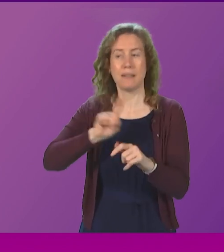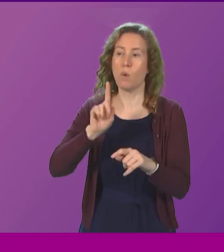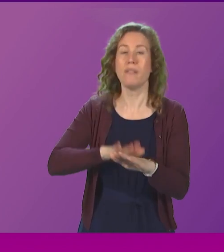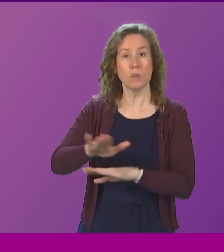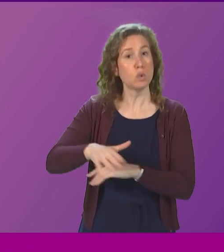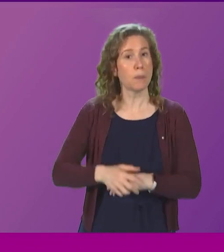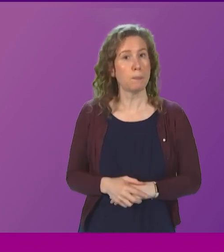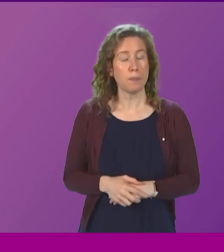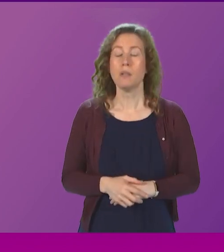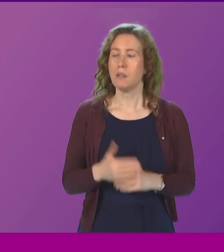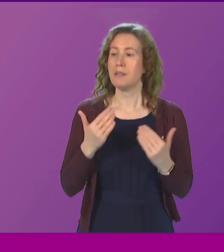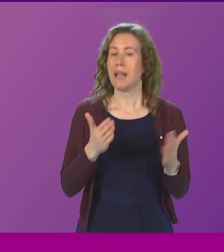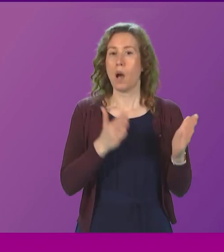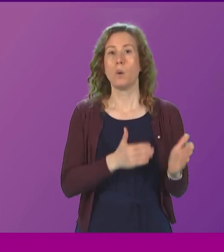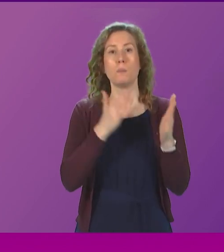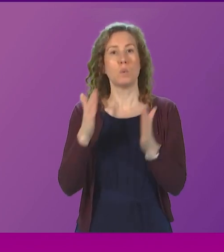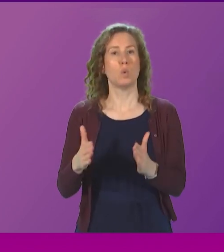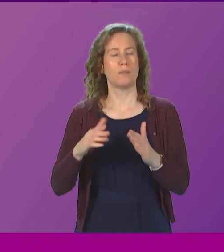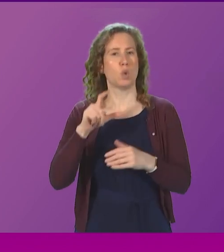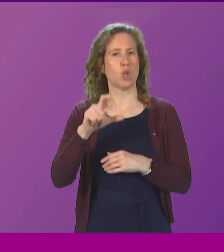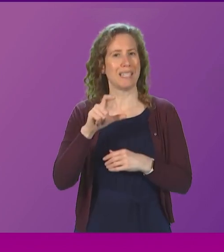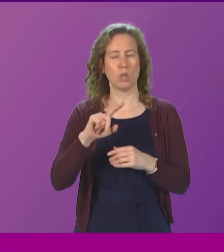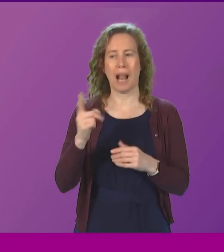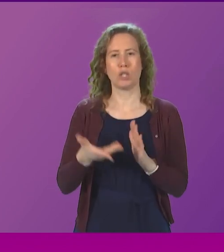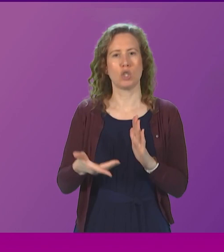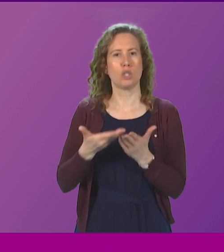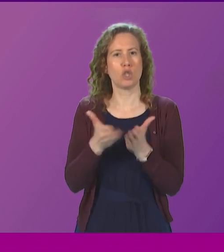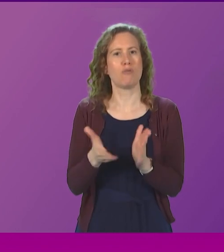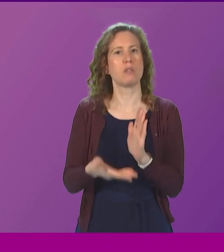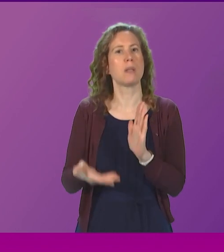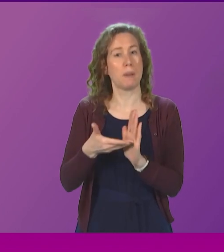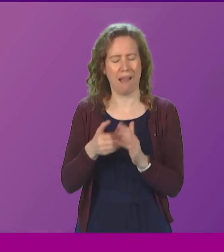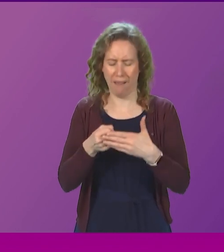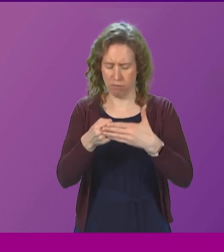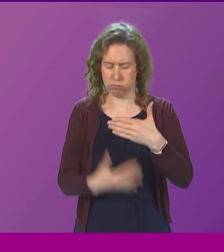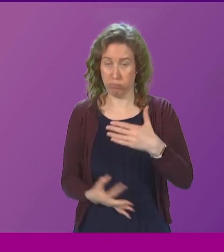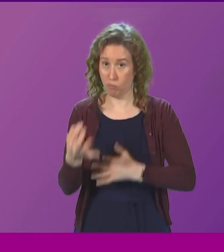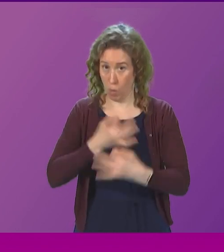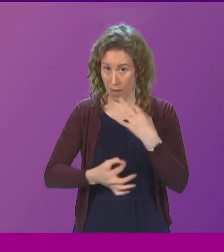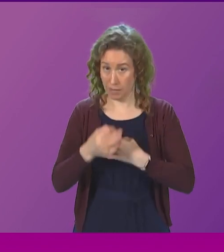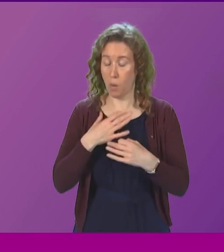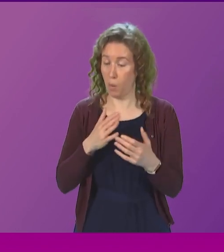We move to constituency and general supplementaries. I have several requests, and I am keen to get through them, so I would be grateful for